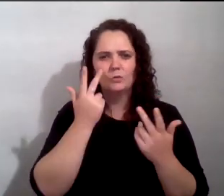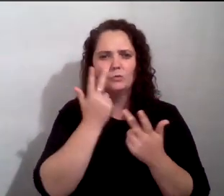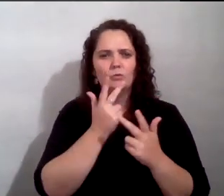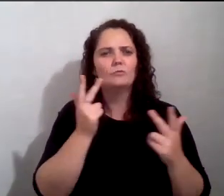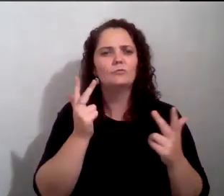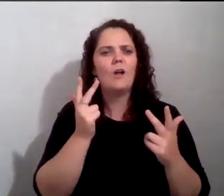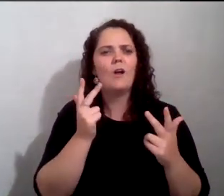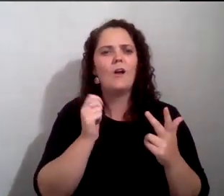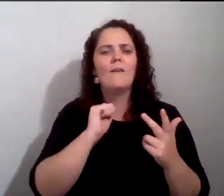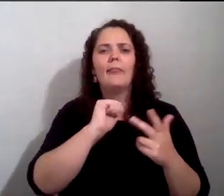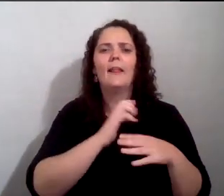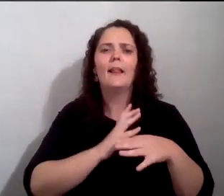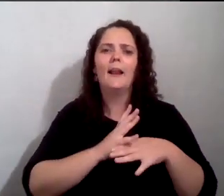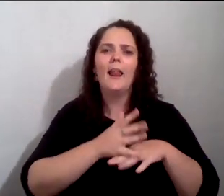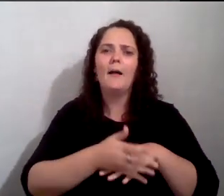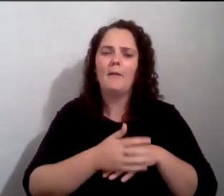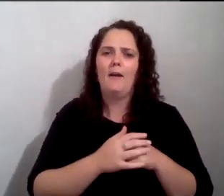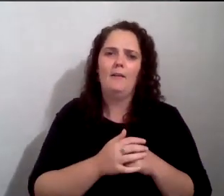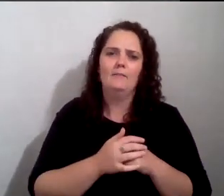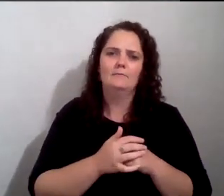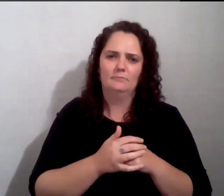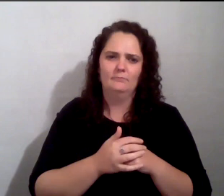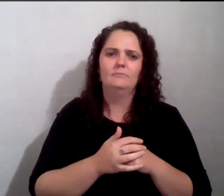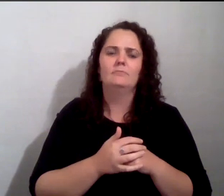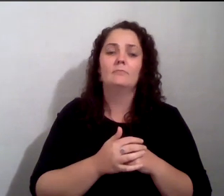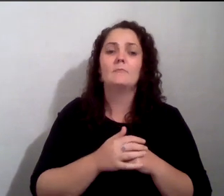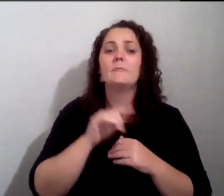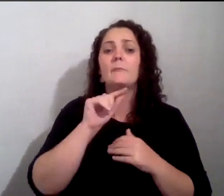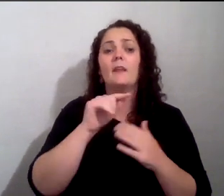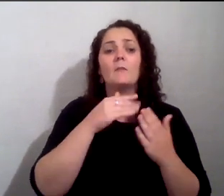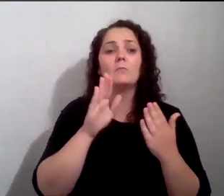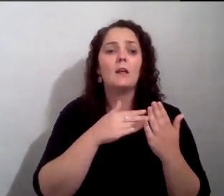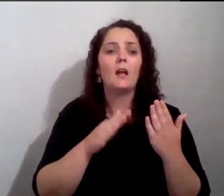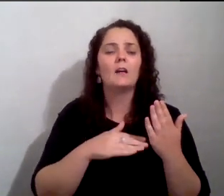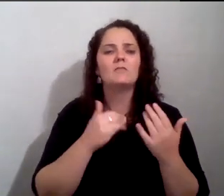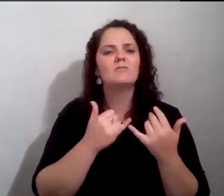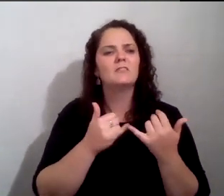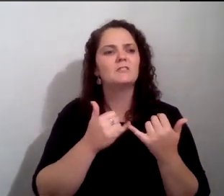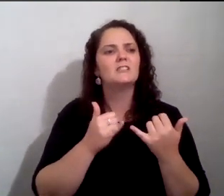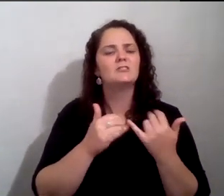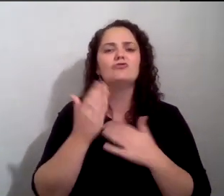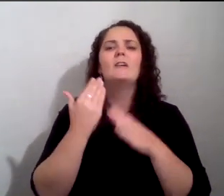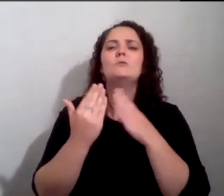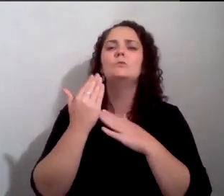within an artist's studio. They're painted – this work is kind of painted in a very traditional manner for its time